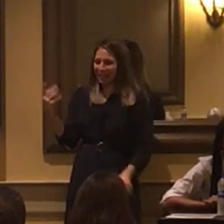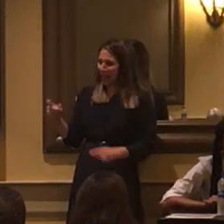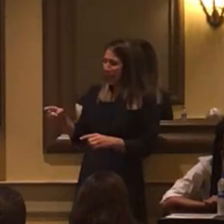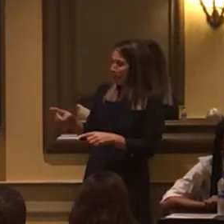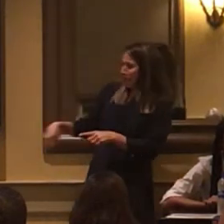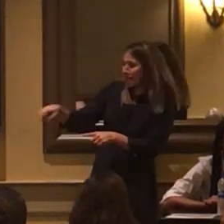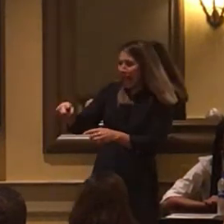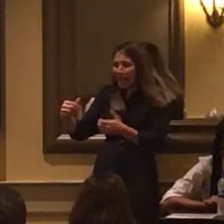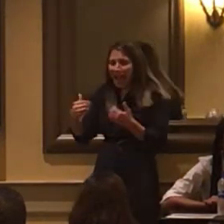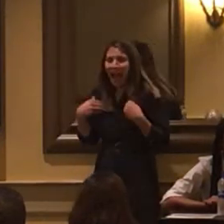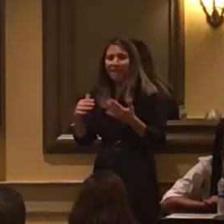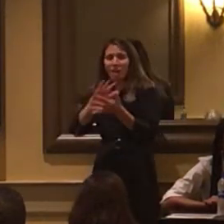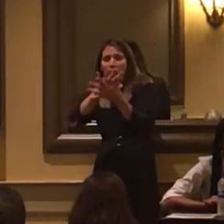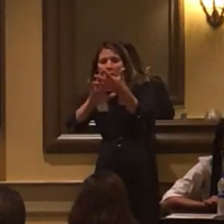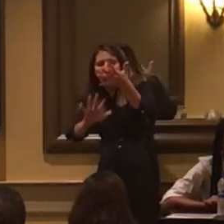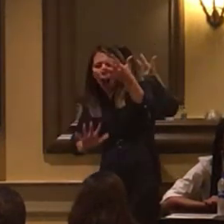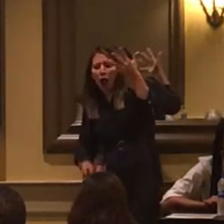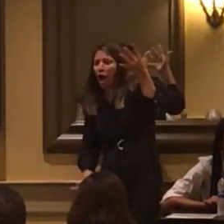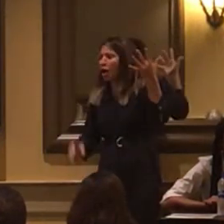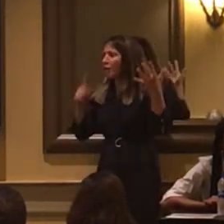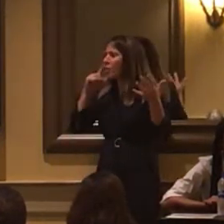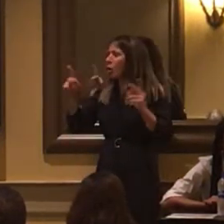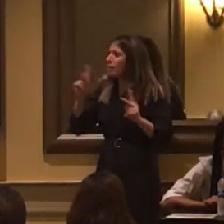for people with a hearing loss, and people who are deaf,